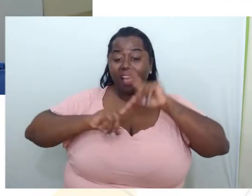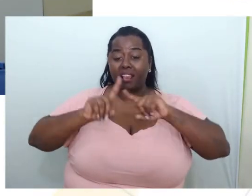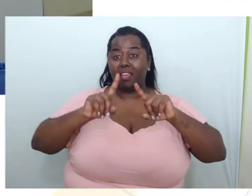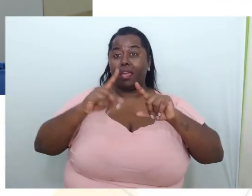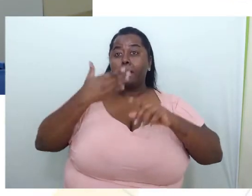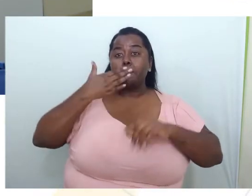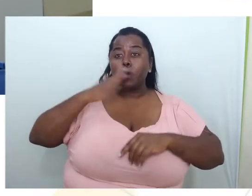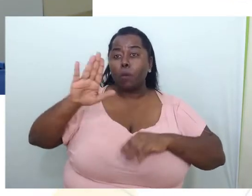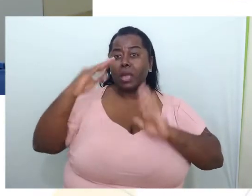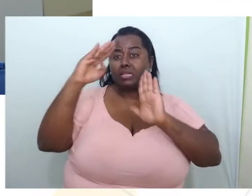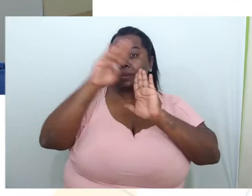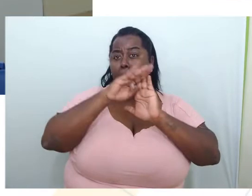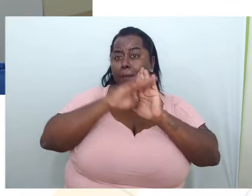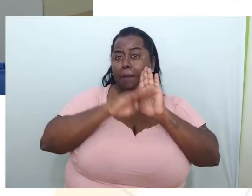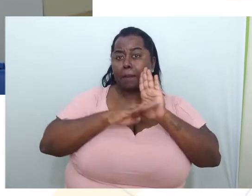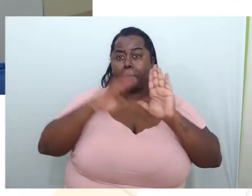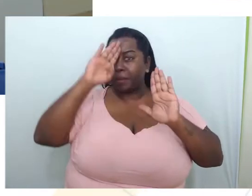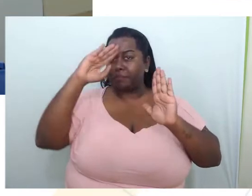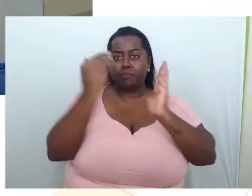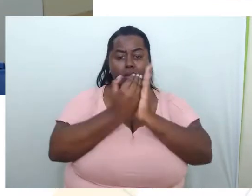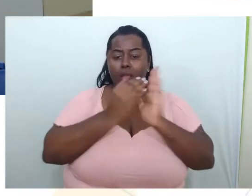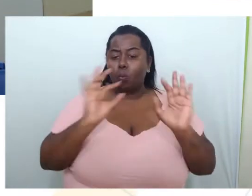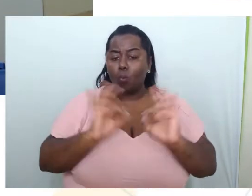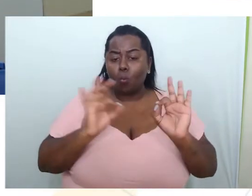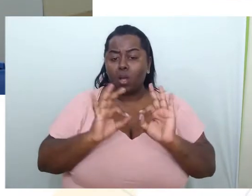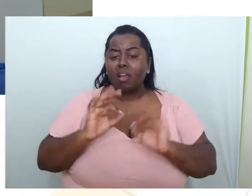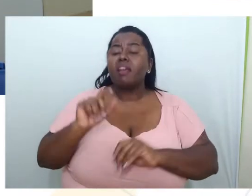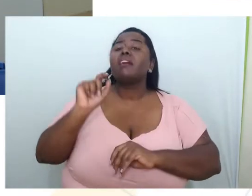institution fails to deliver on its promises then what happens